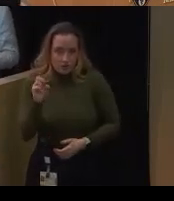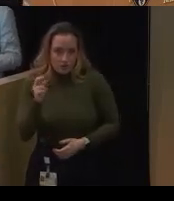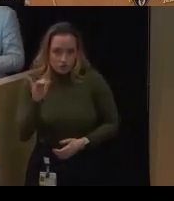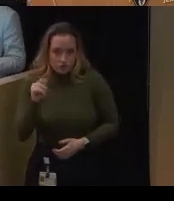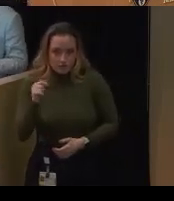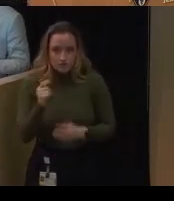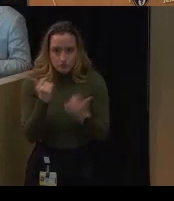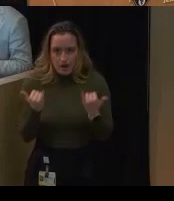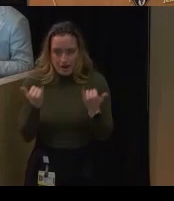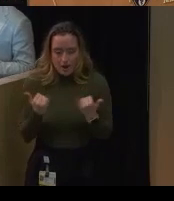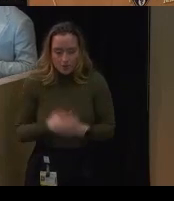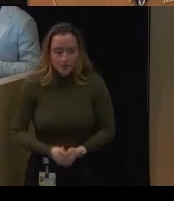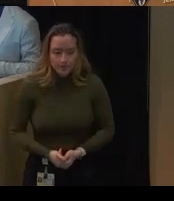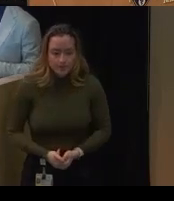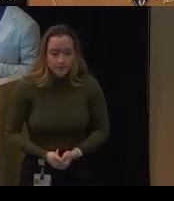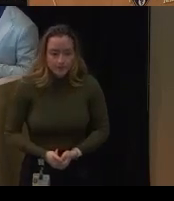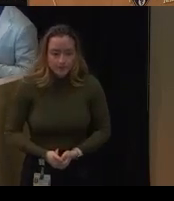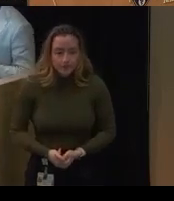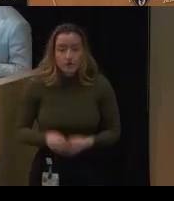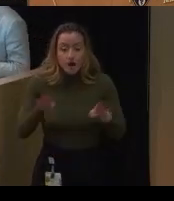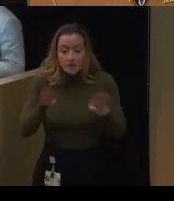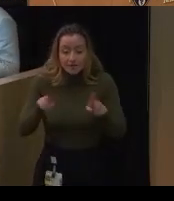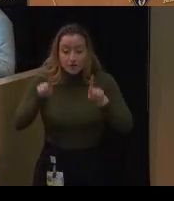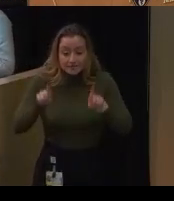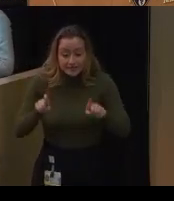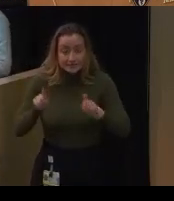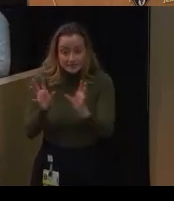like people came in for an initial behavioral testing session and then they came back for